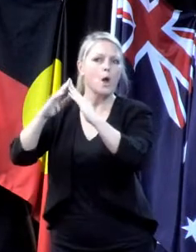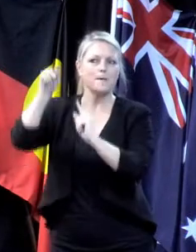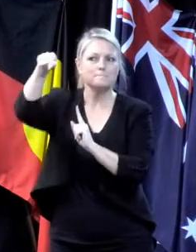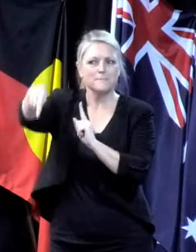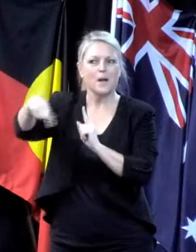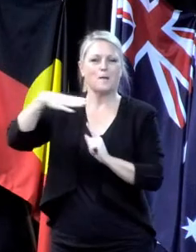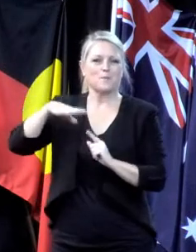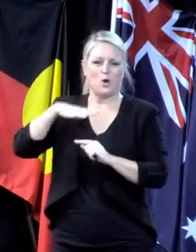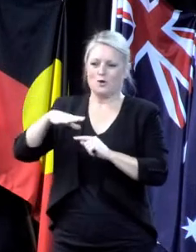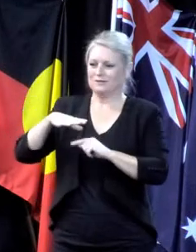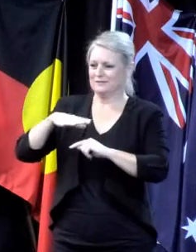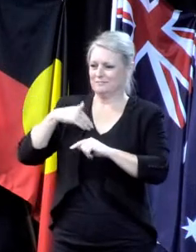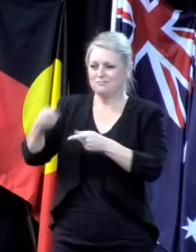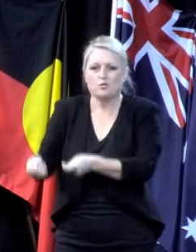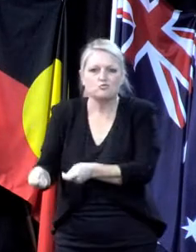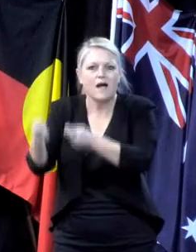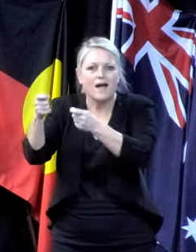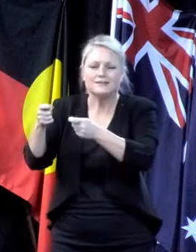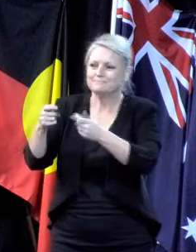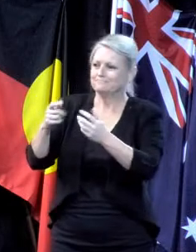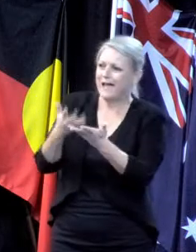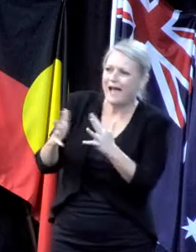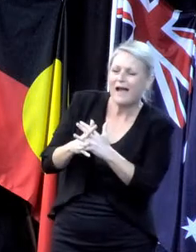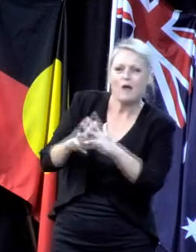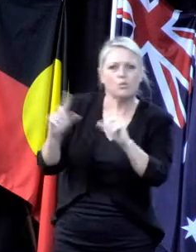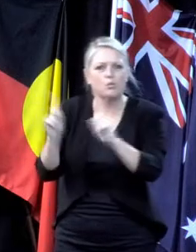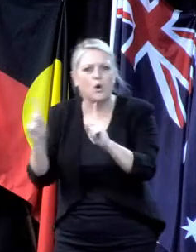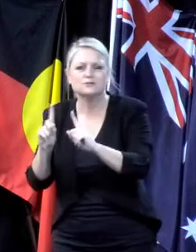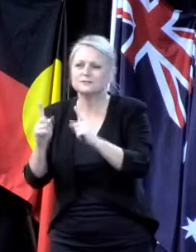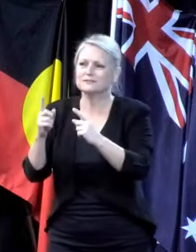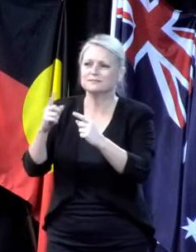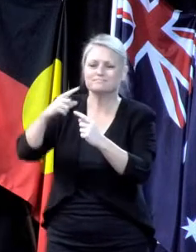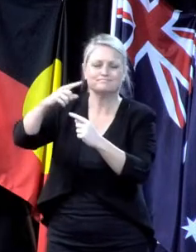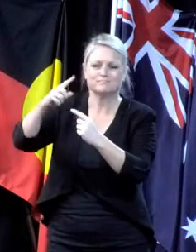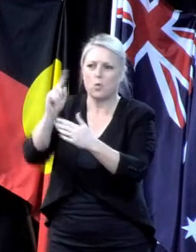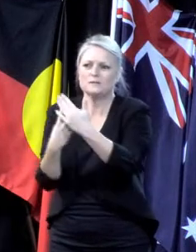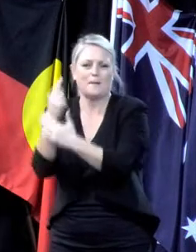and are so much about that child. And it leaves us in a position where, sometimes, we have